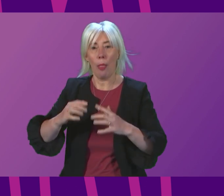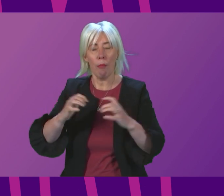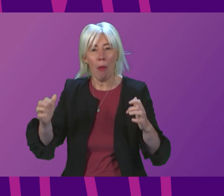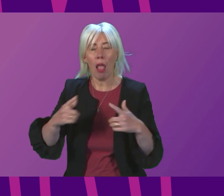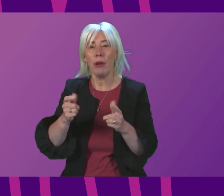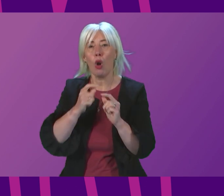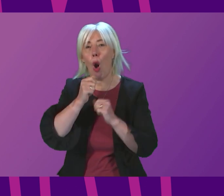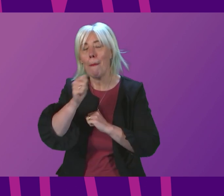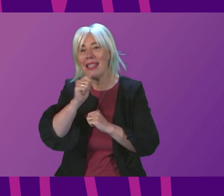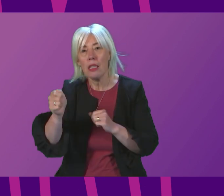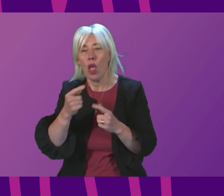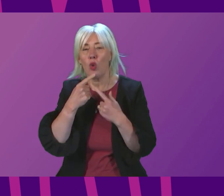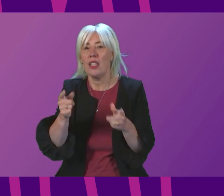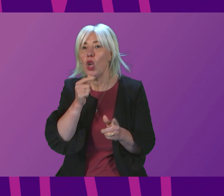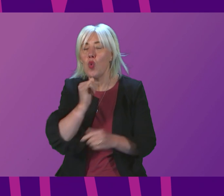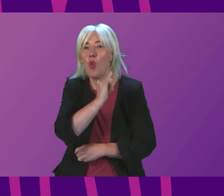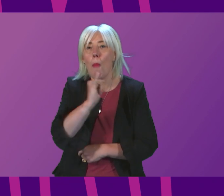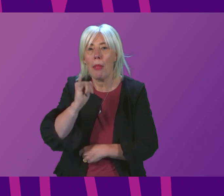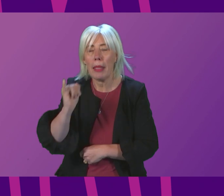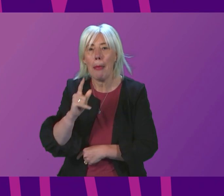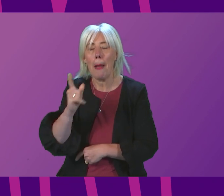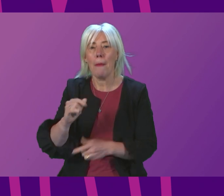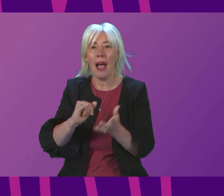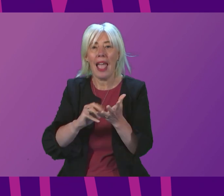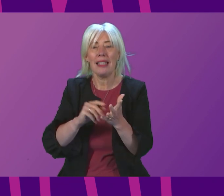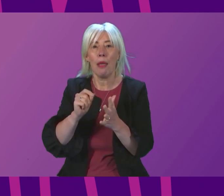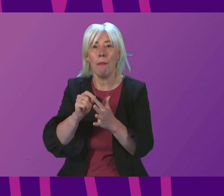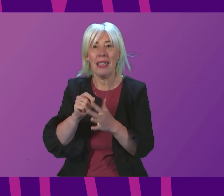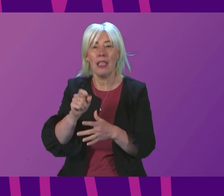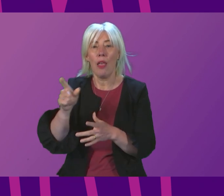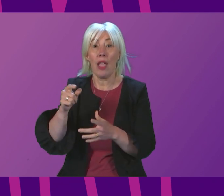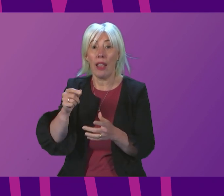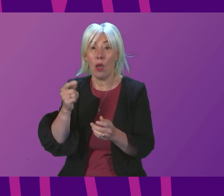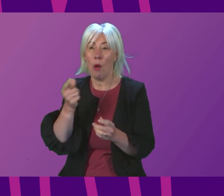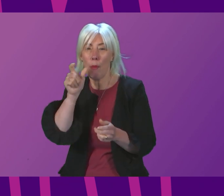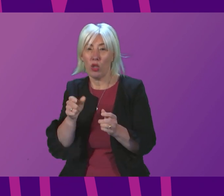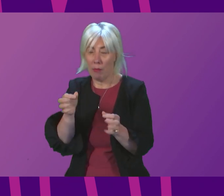but, 24 hours later, the SNP spin machine has spun into action and it is the fault of